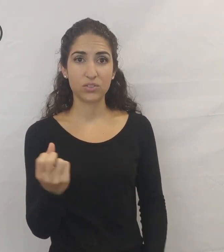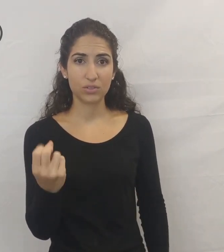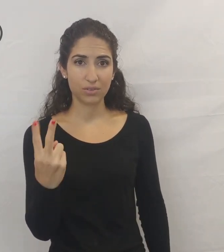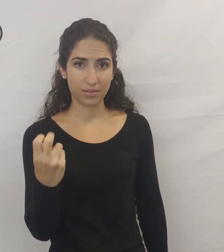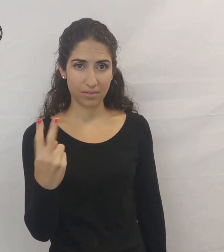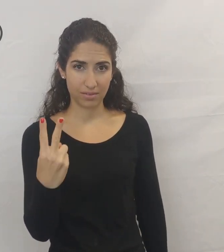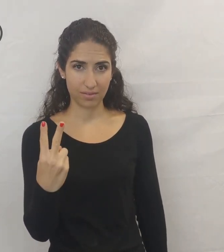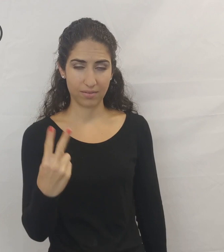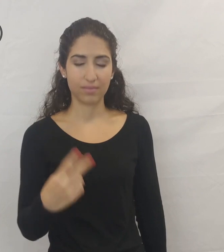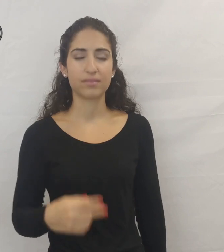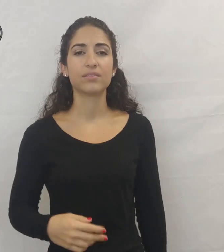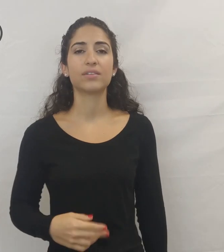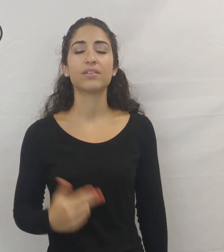Again: 12